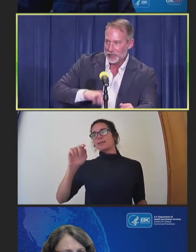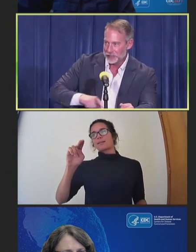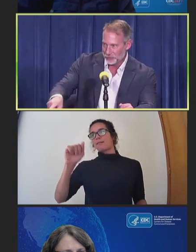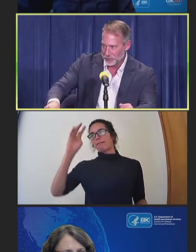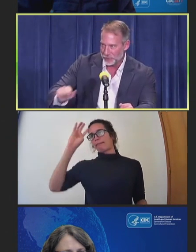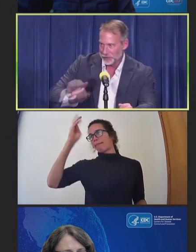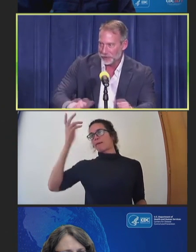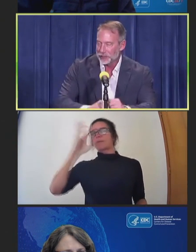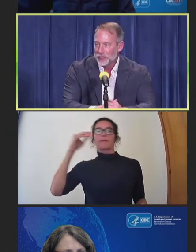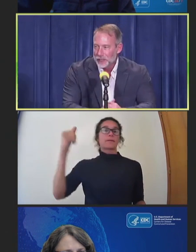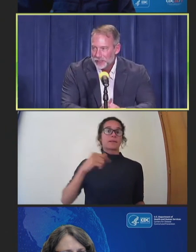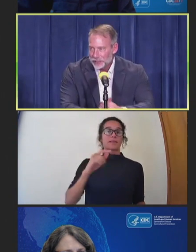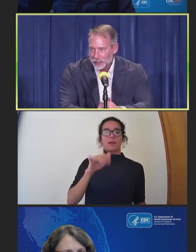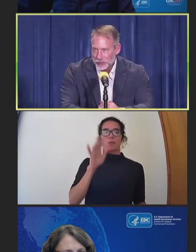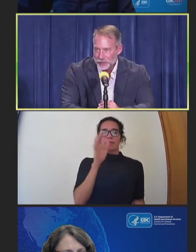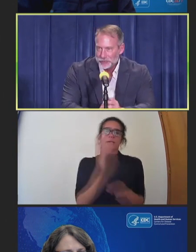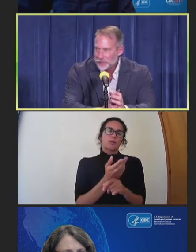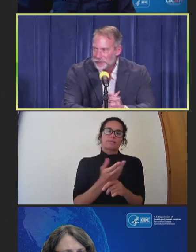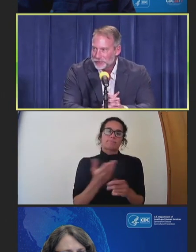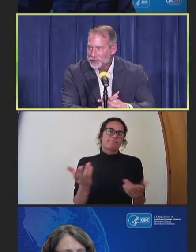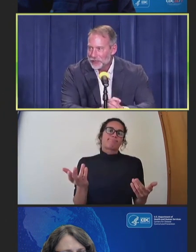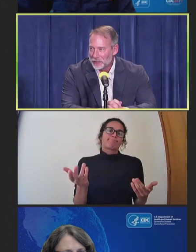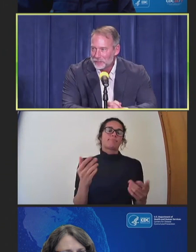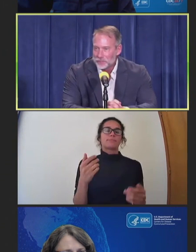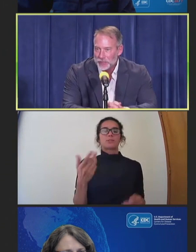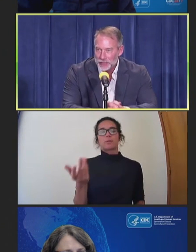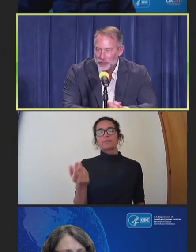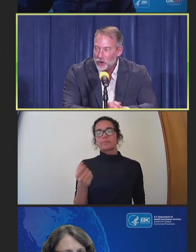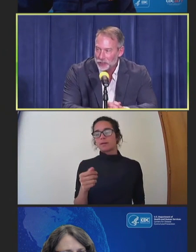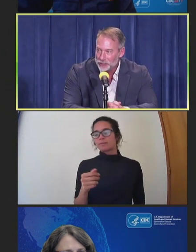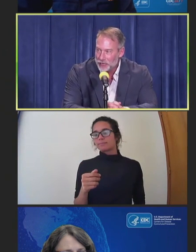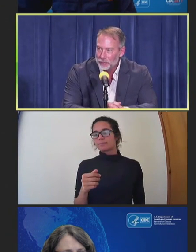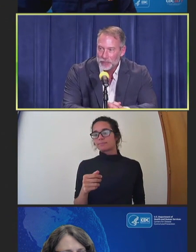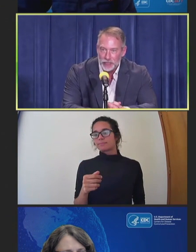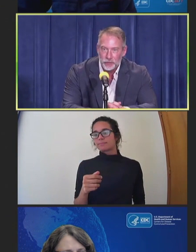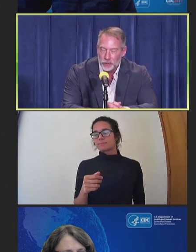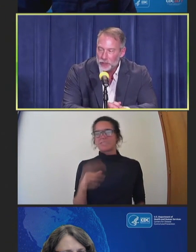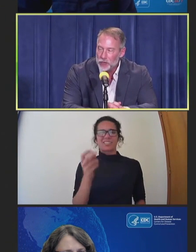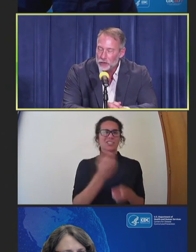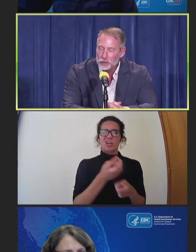that's the one I'm going to use. And it's hard to type need for pneumococcal